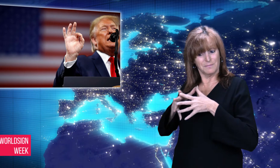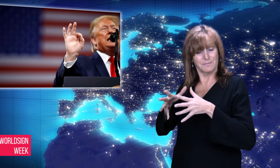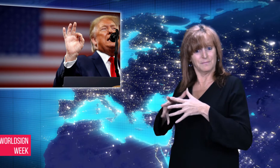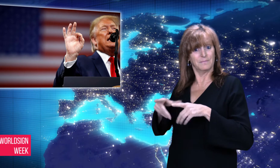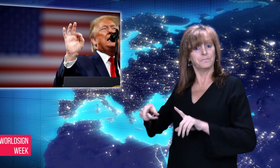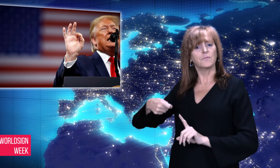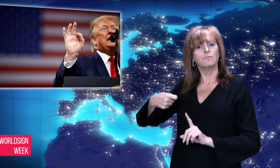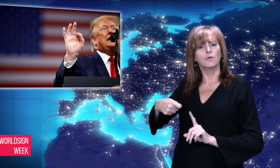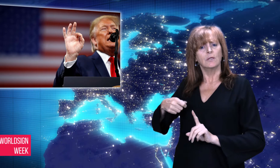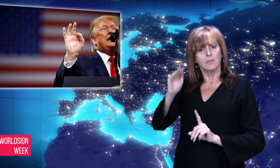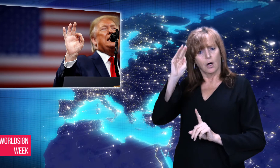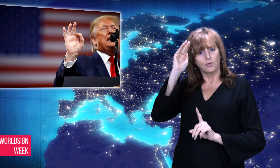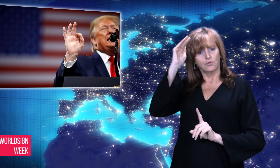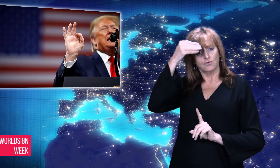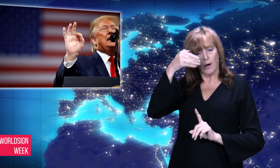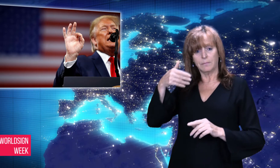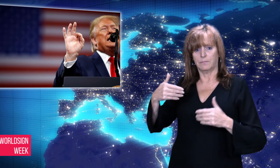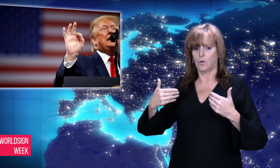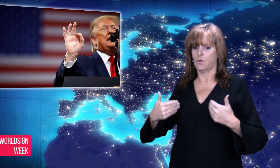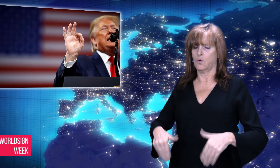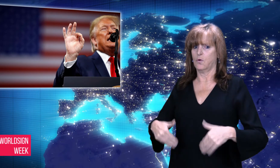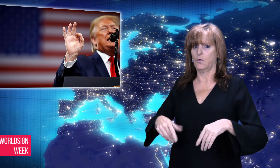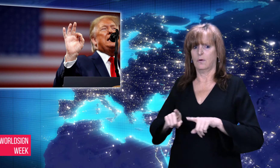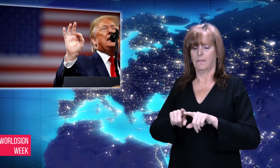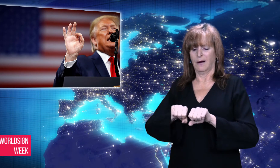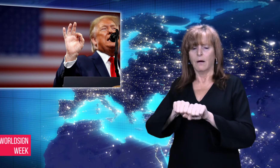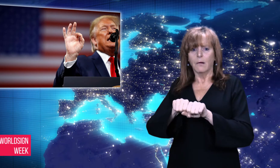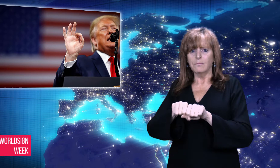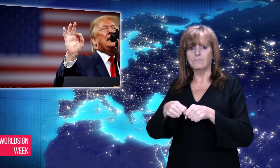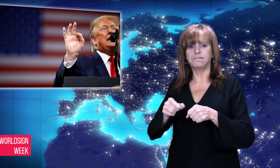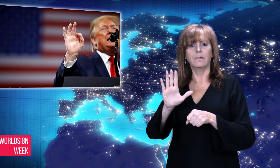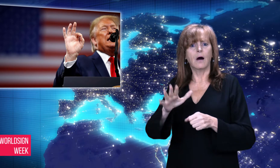threat to the US Constitution and their